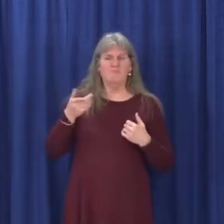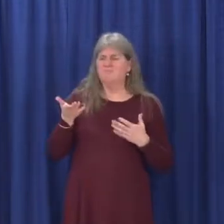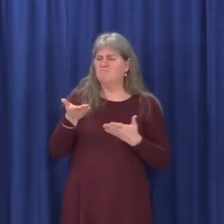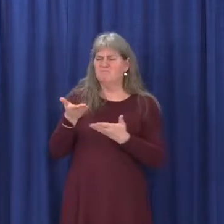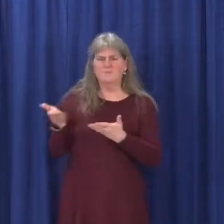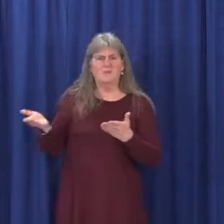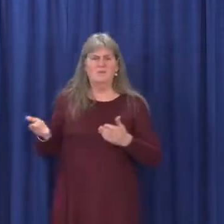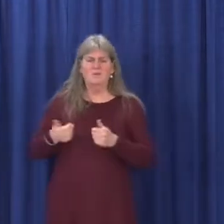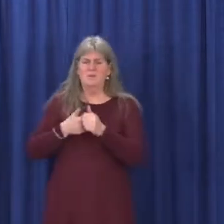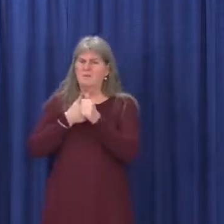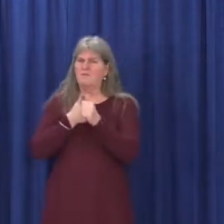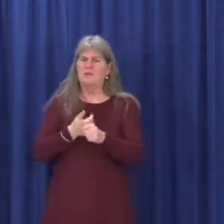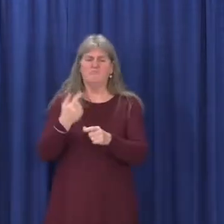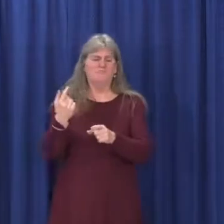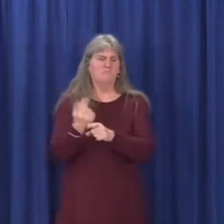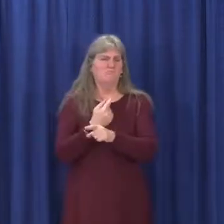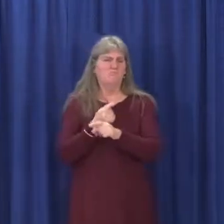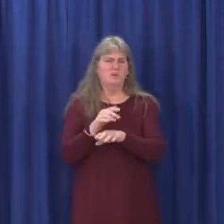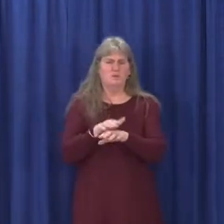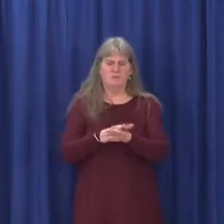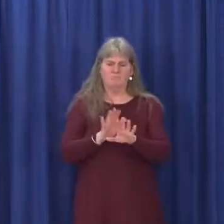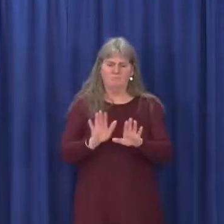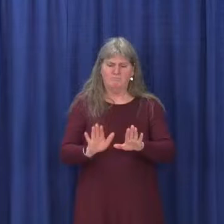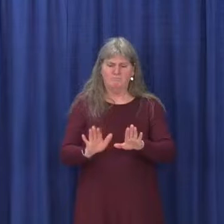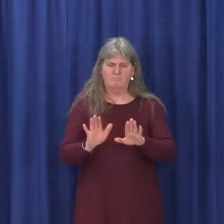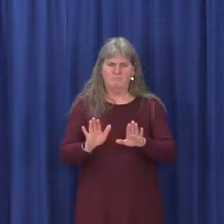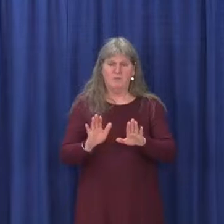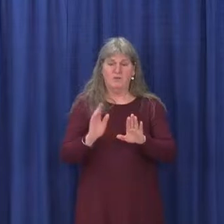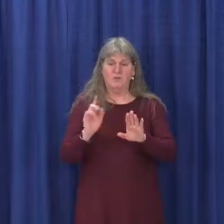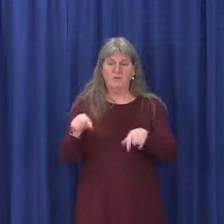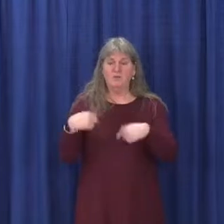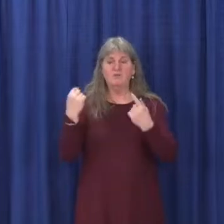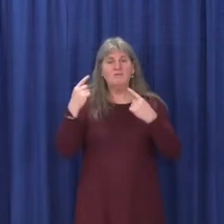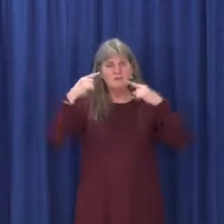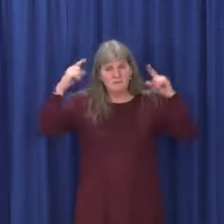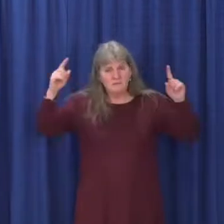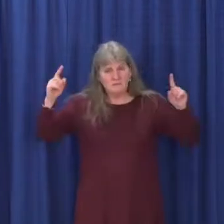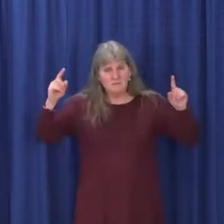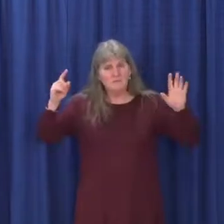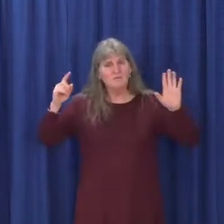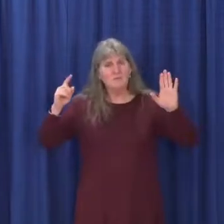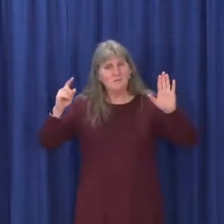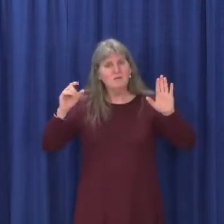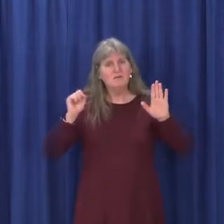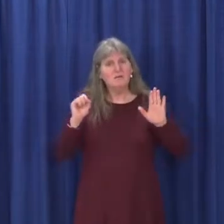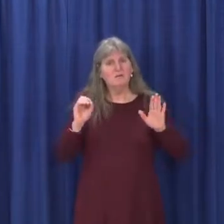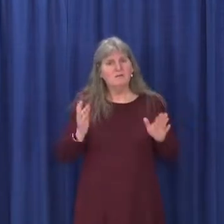do this because that's what's worked for us. That's what's kept people, for the most part,